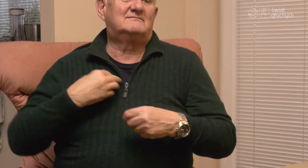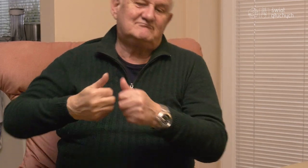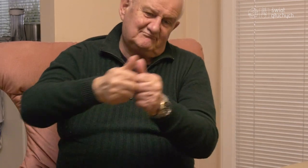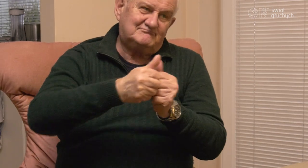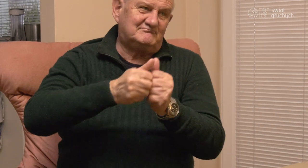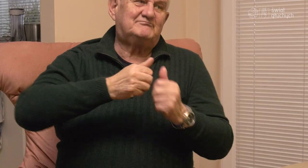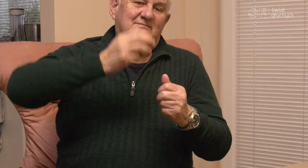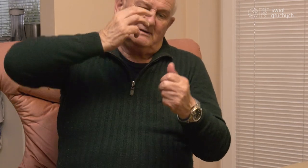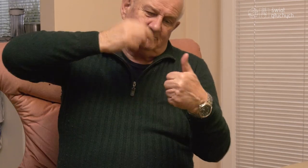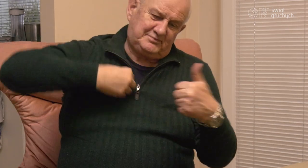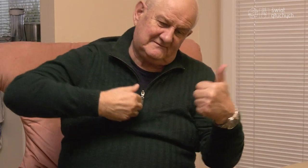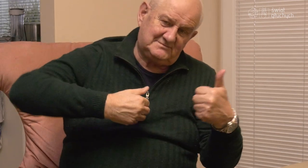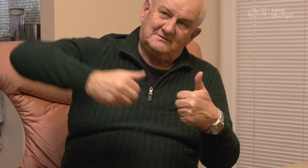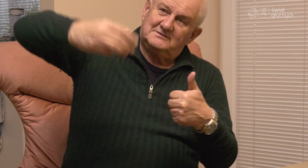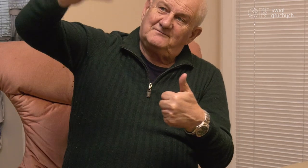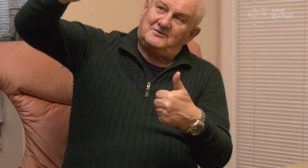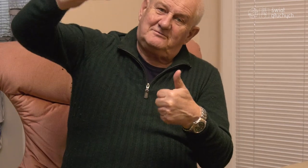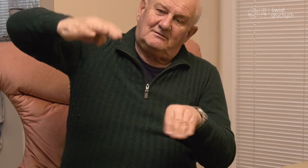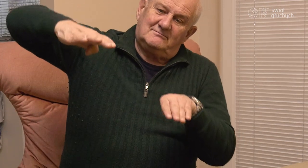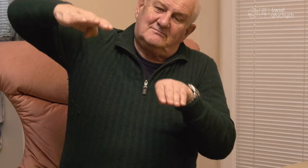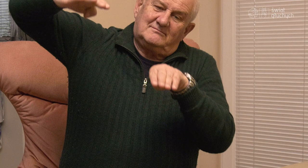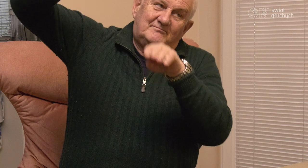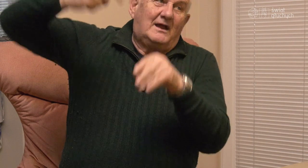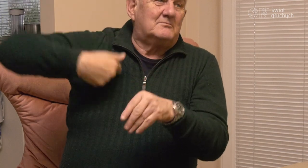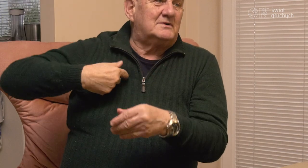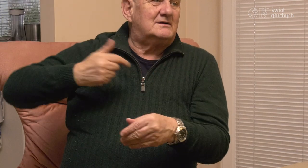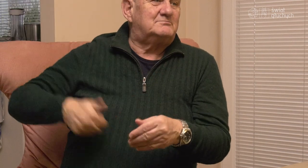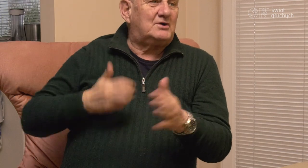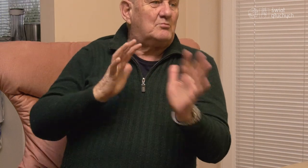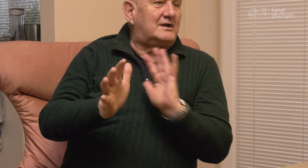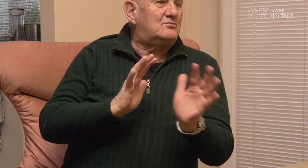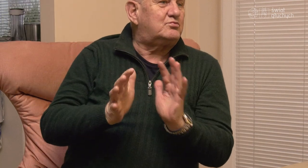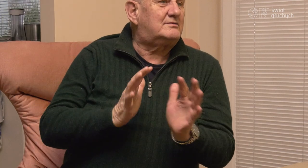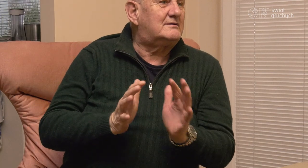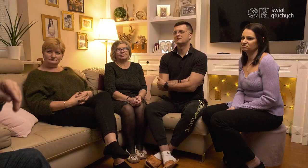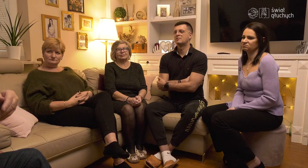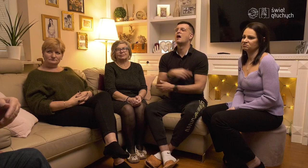I was in the first grade, and she was in the fourth. She took care of me all the time.